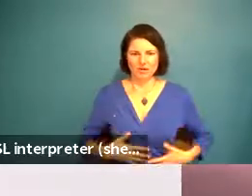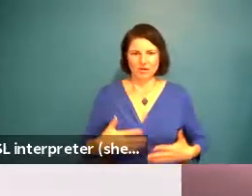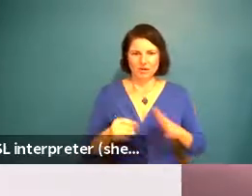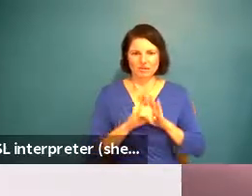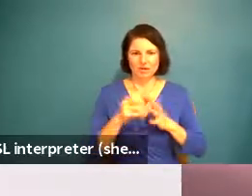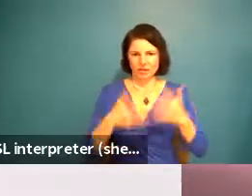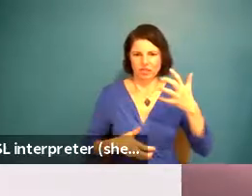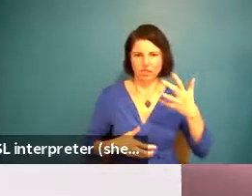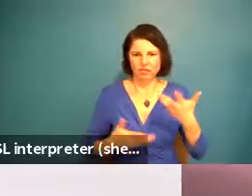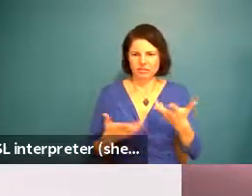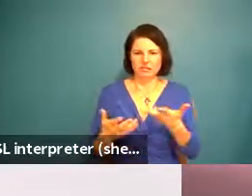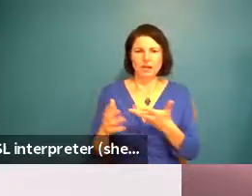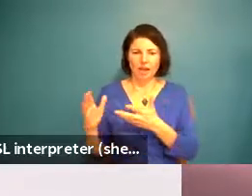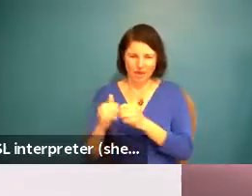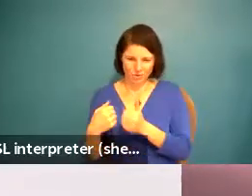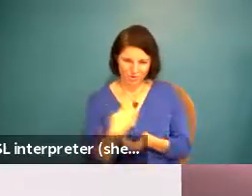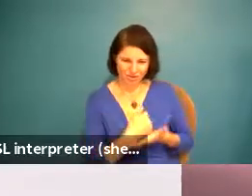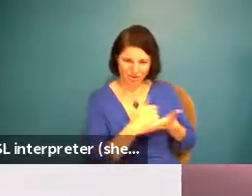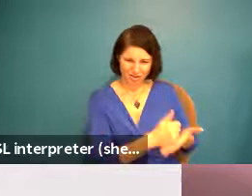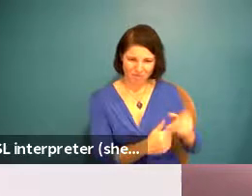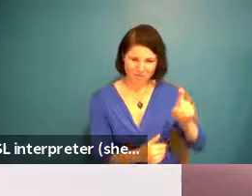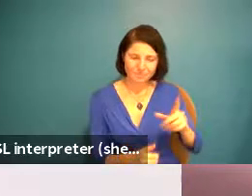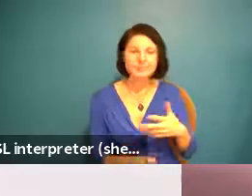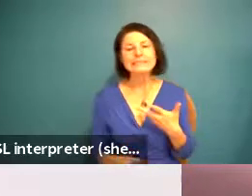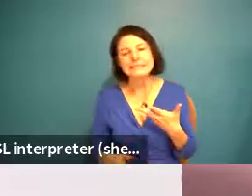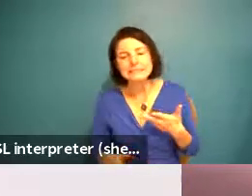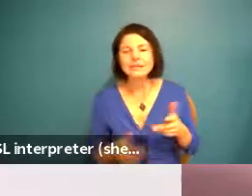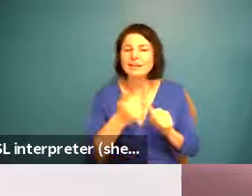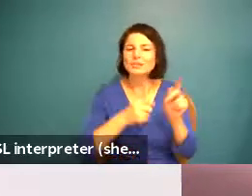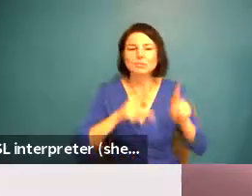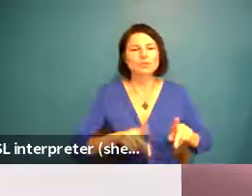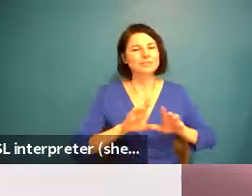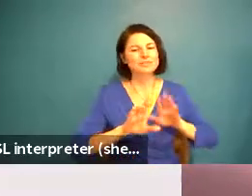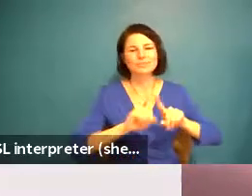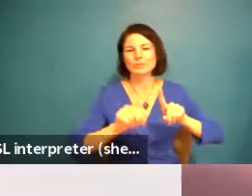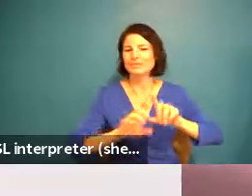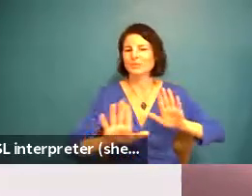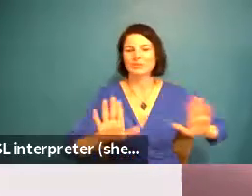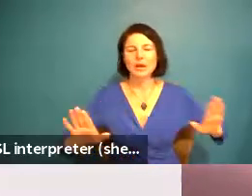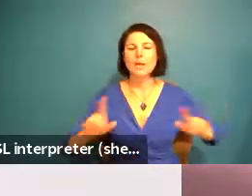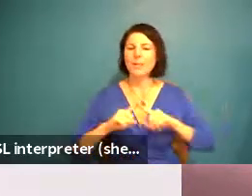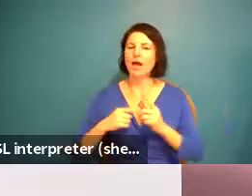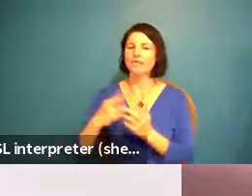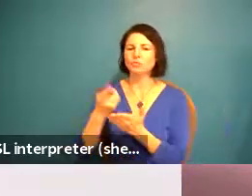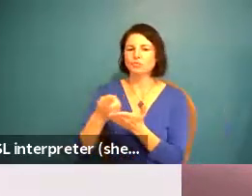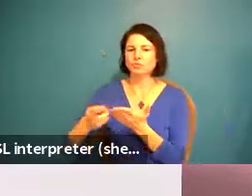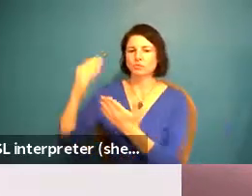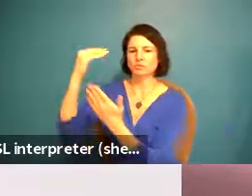what we're, I have a list of resources that I can share with the participants after this. You know, you're always welcome to email me